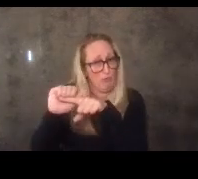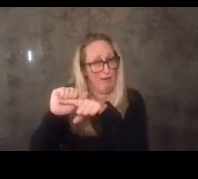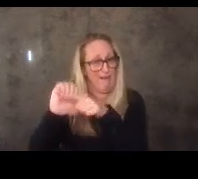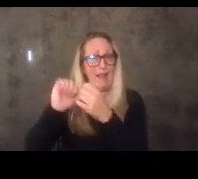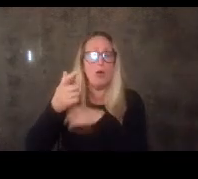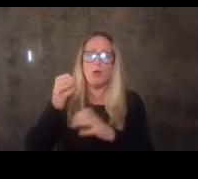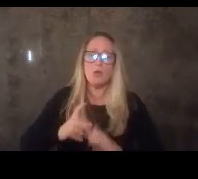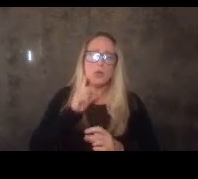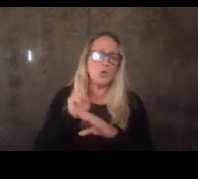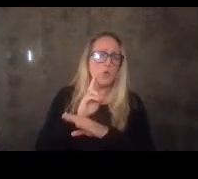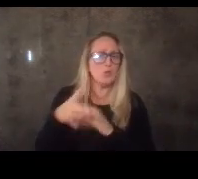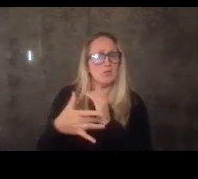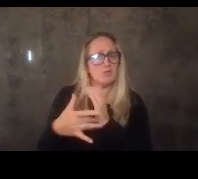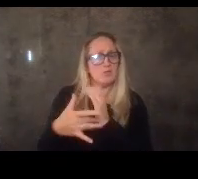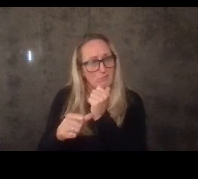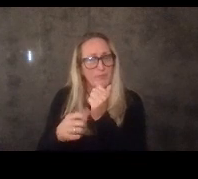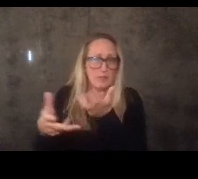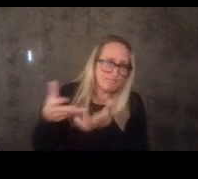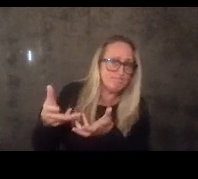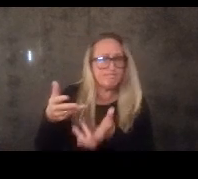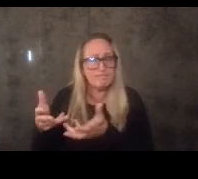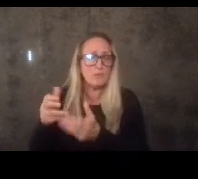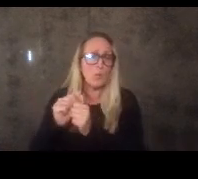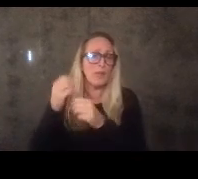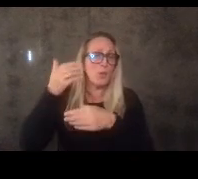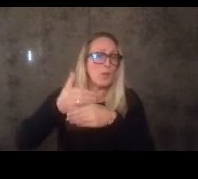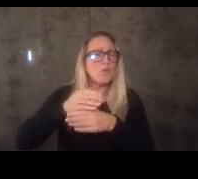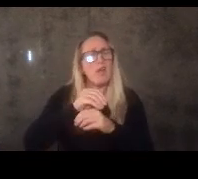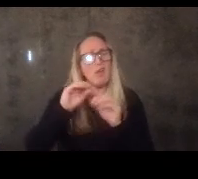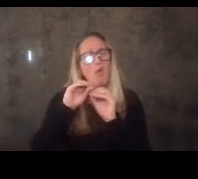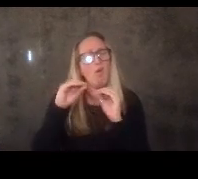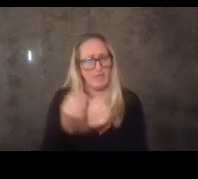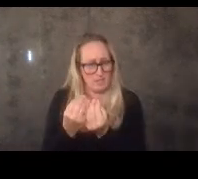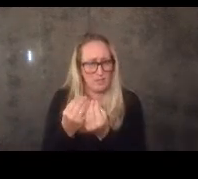customers who use assistive technologies interact with Windows and Office. Are disability answer desk off.